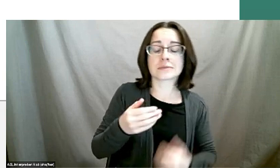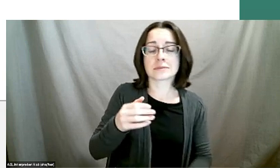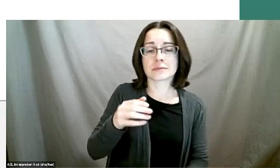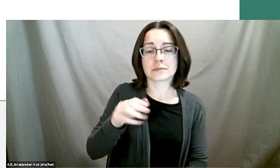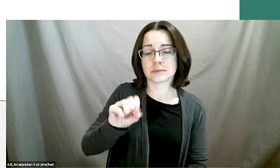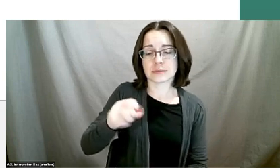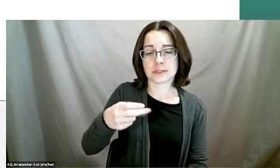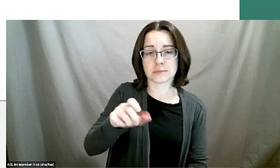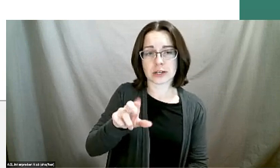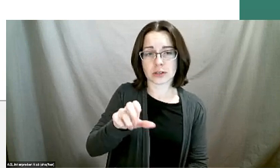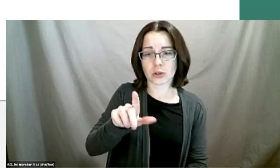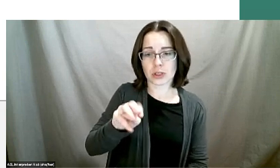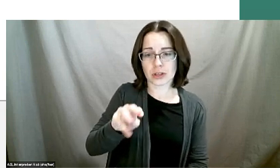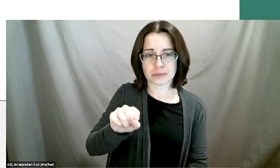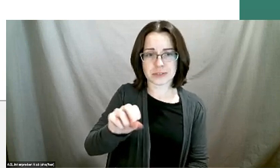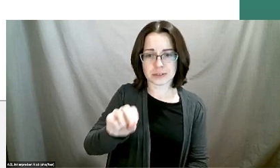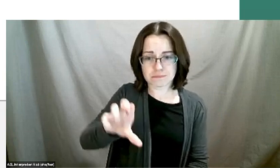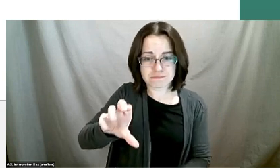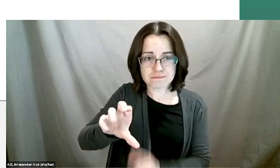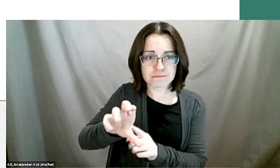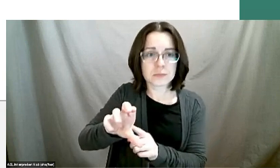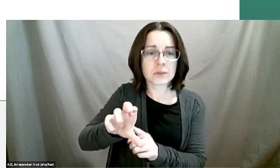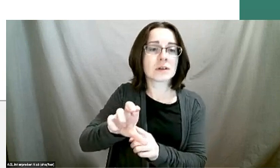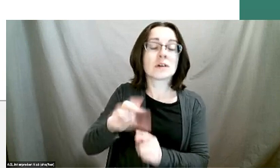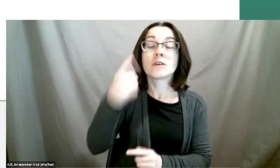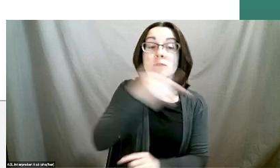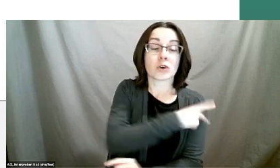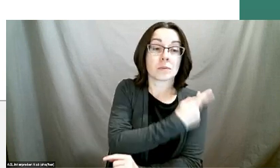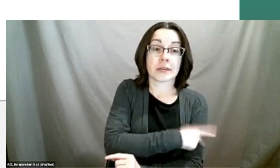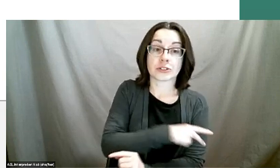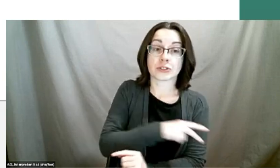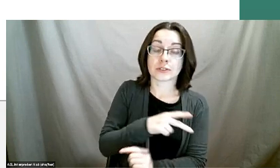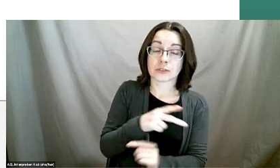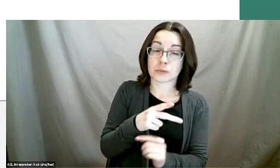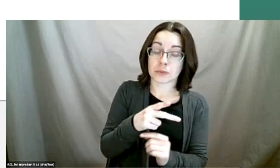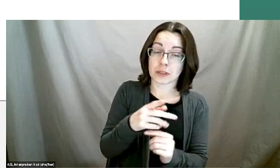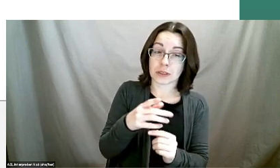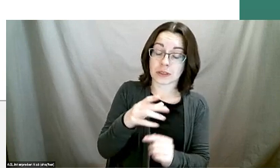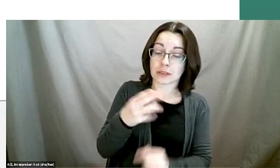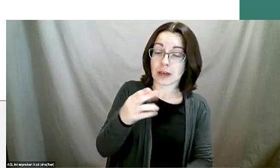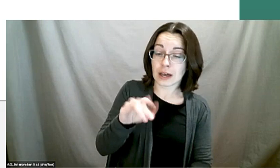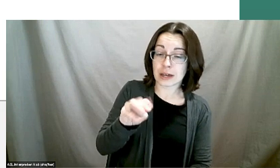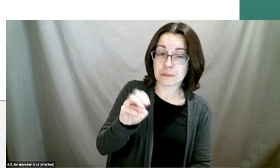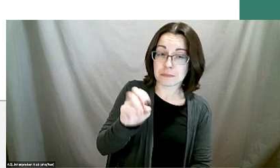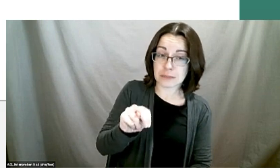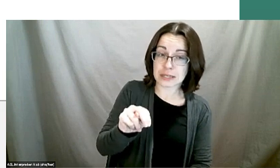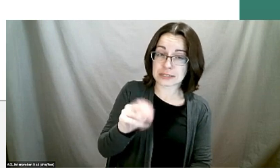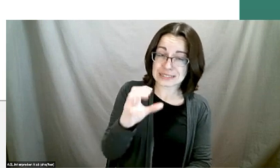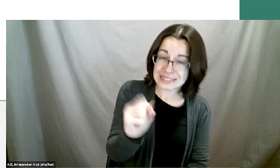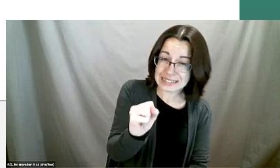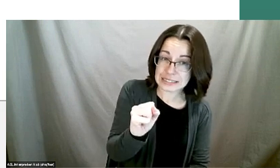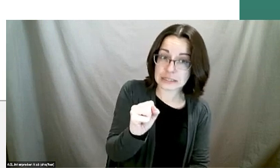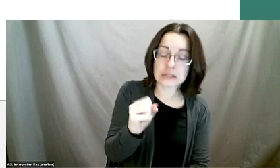a really tight Hyman or those who can't tolerate a speculum exam,